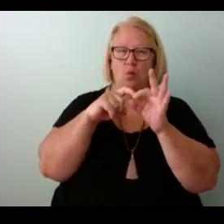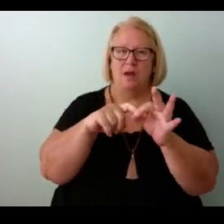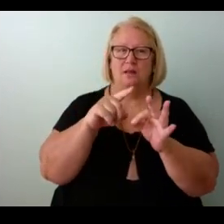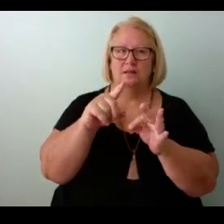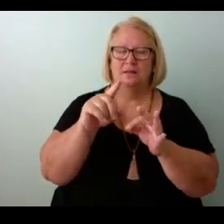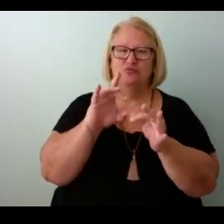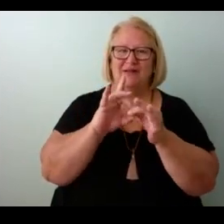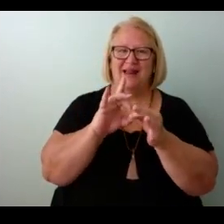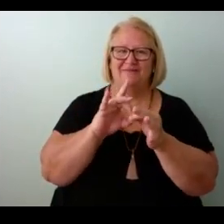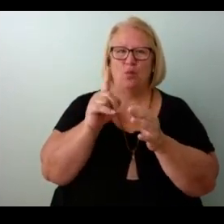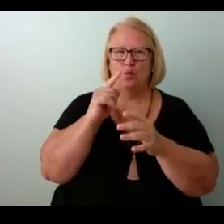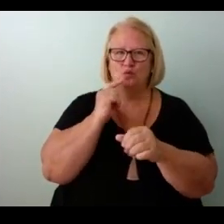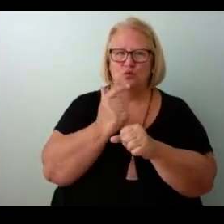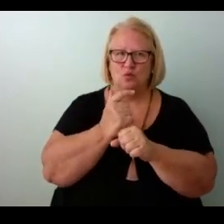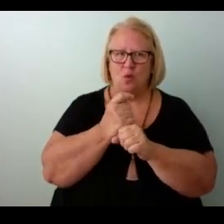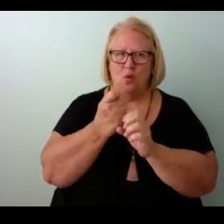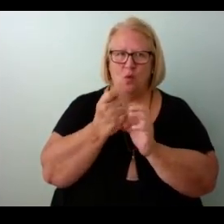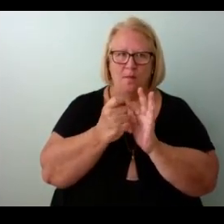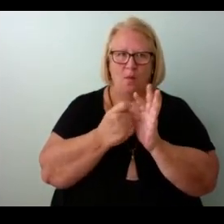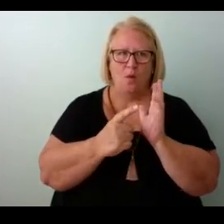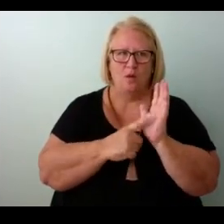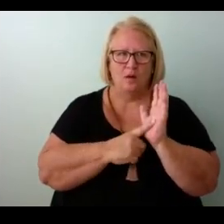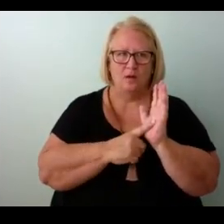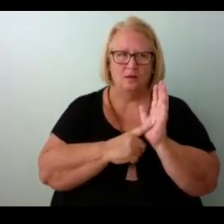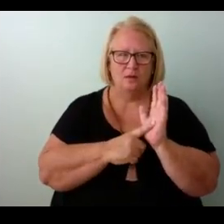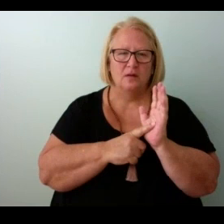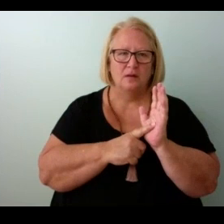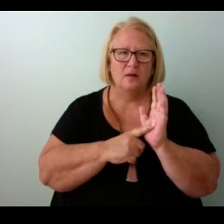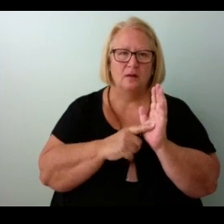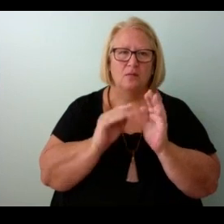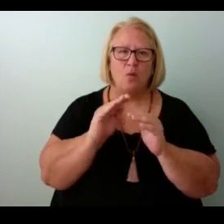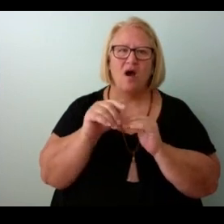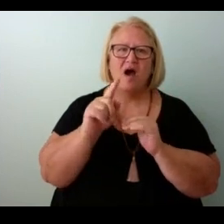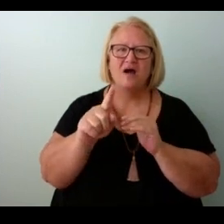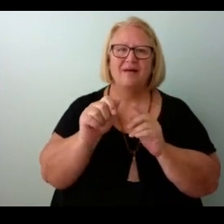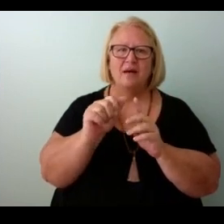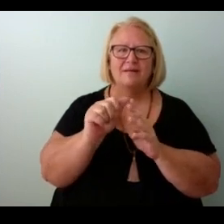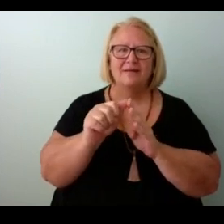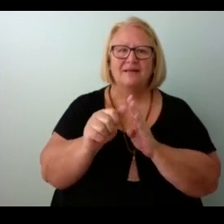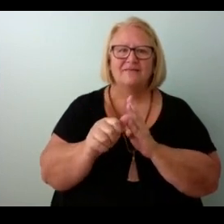were mentioning earlier about the consecutive interest rate hikes.